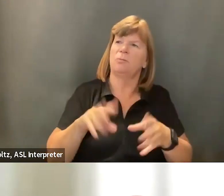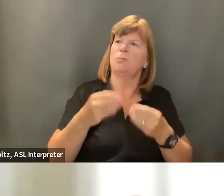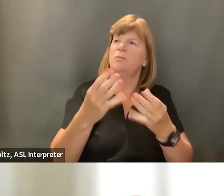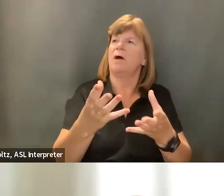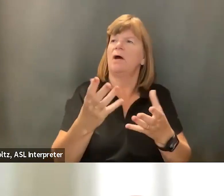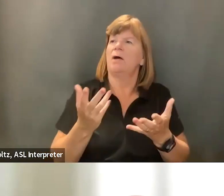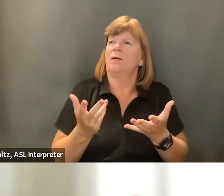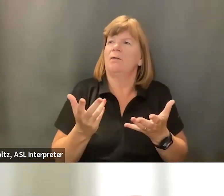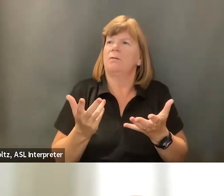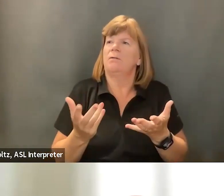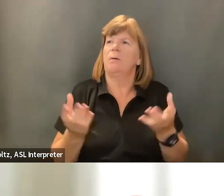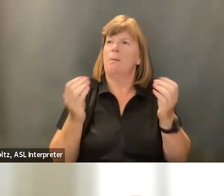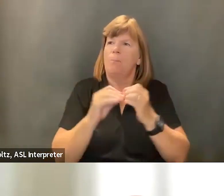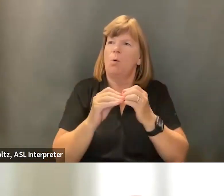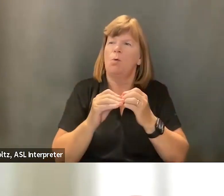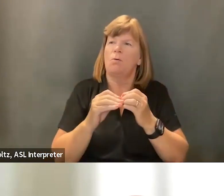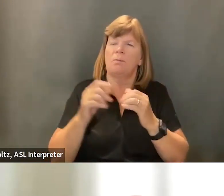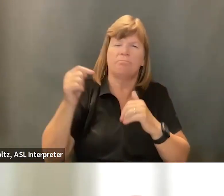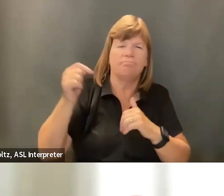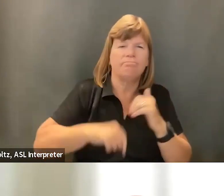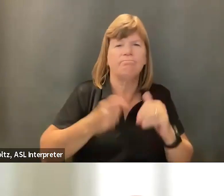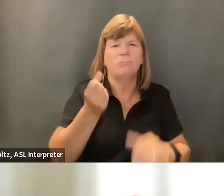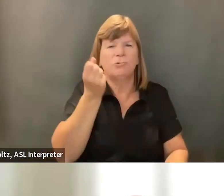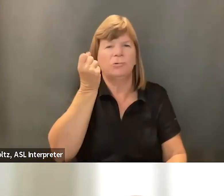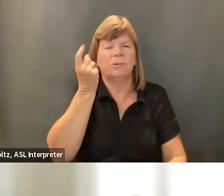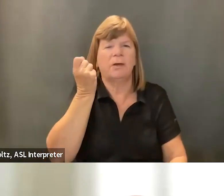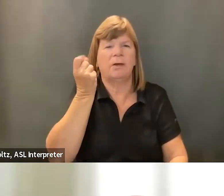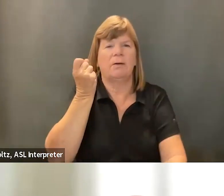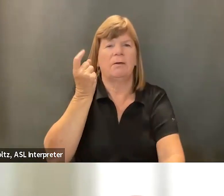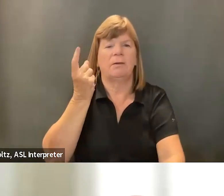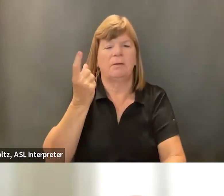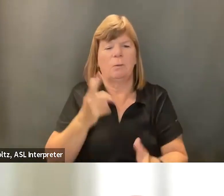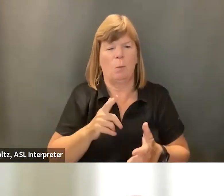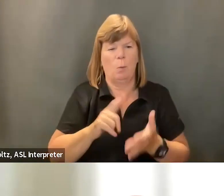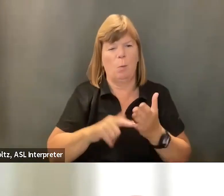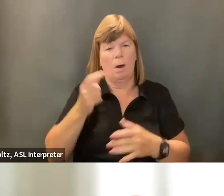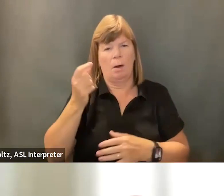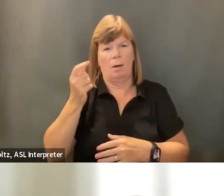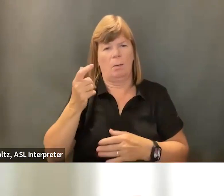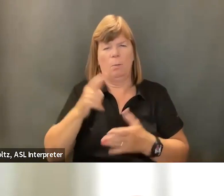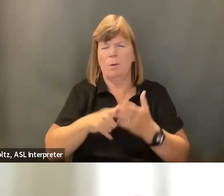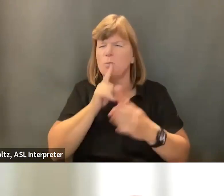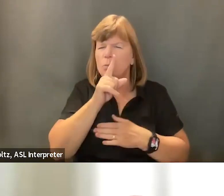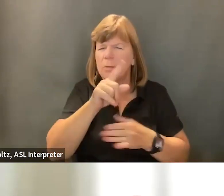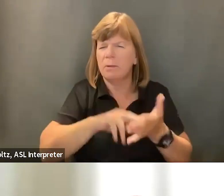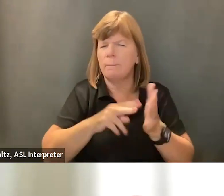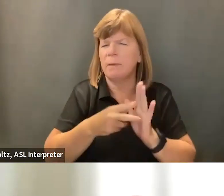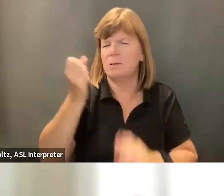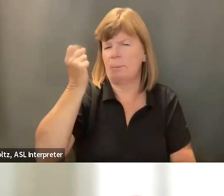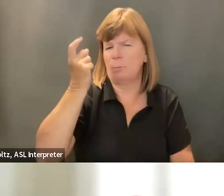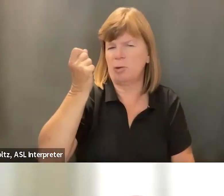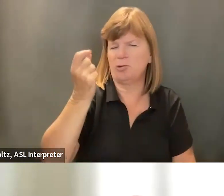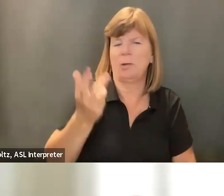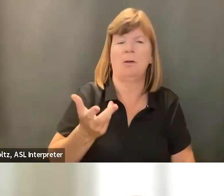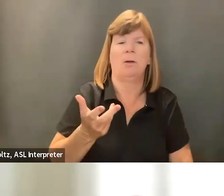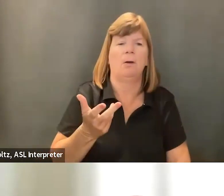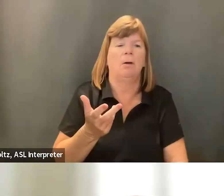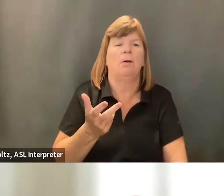more of an understanding of what comprehension entails um that we're not waiting too heavily